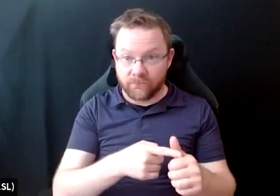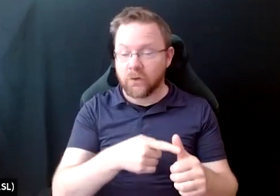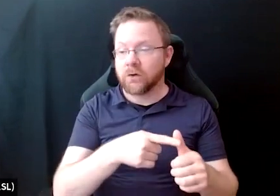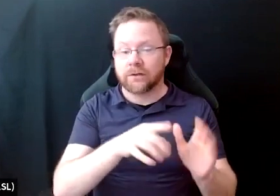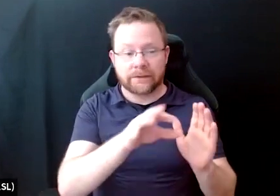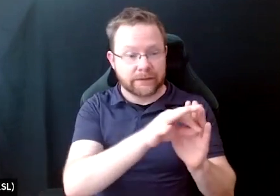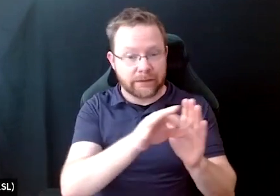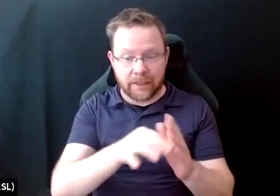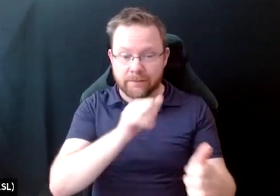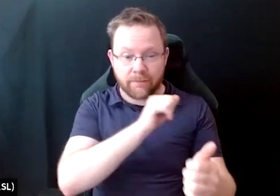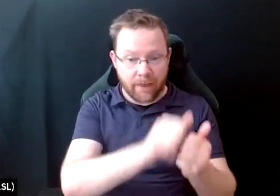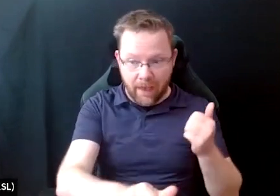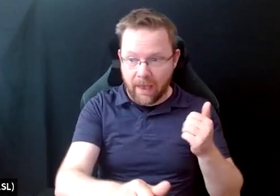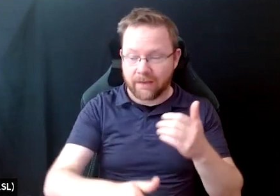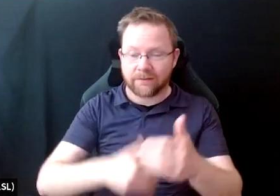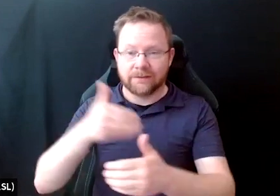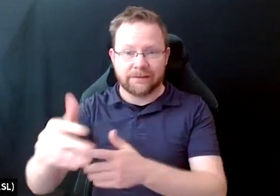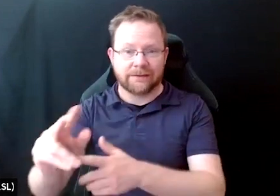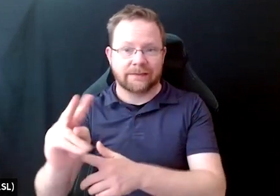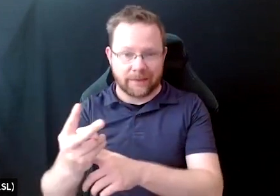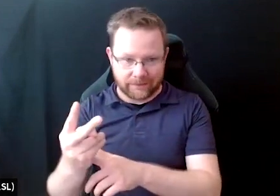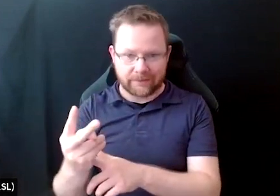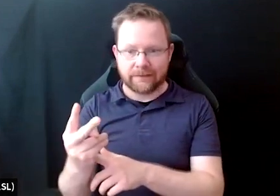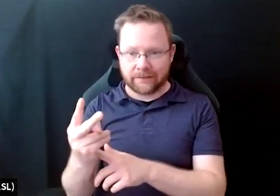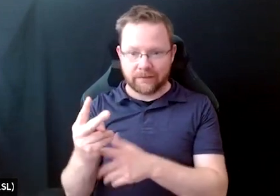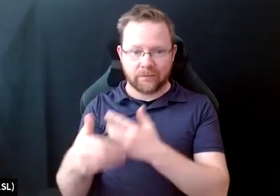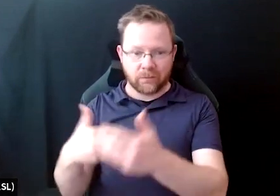were remitted to the second round at the Astronaut Center.